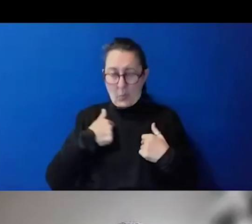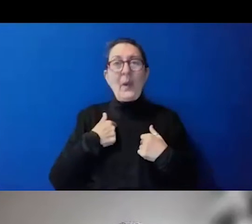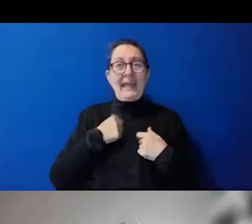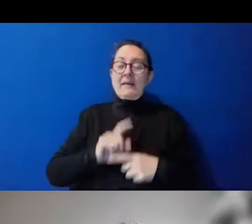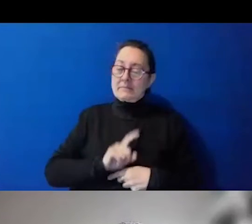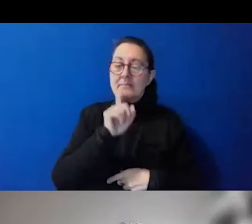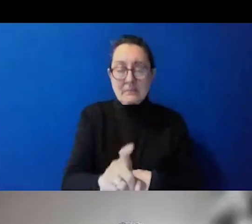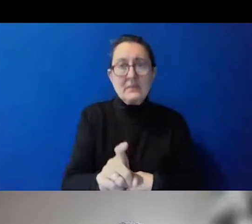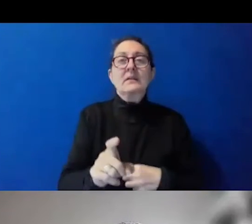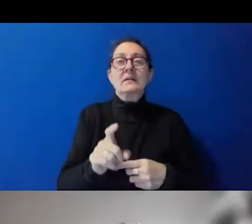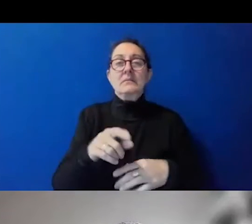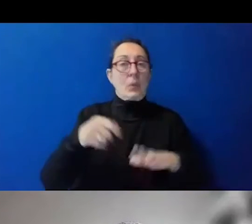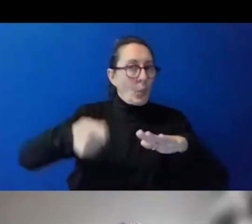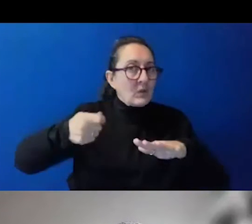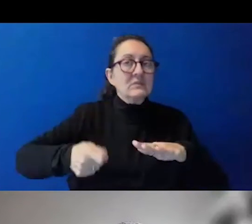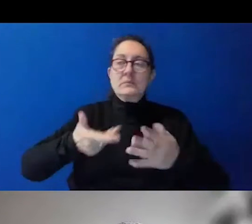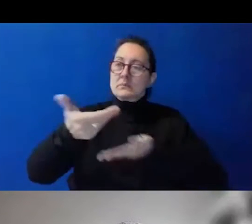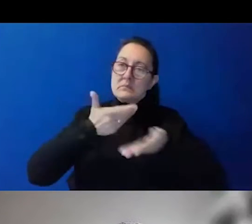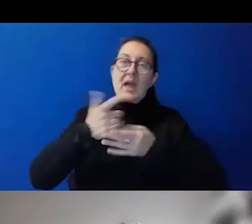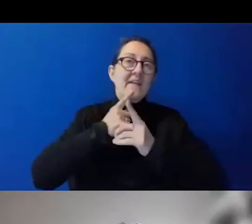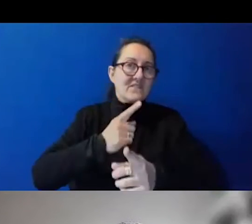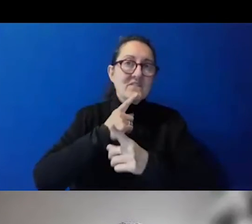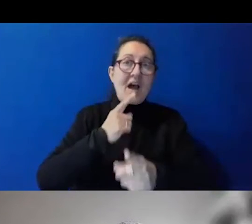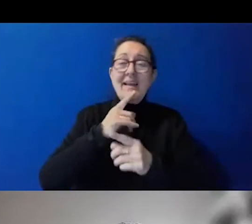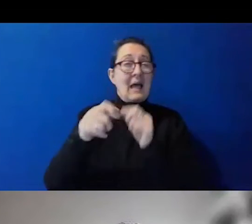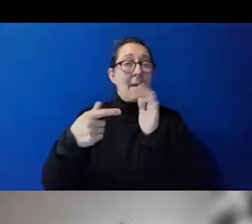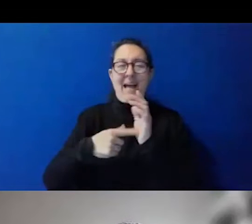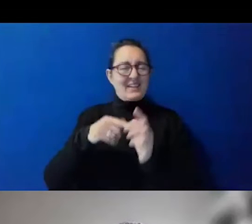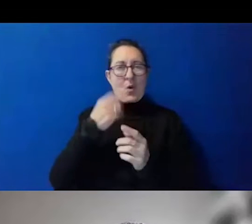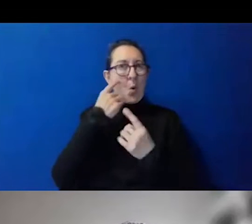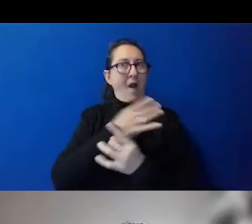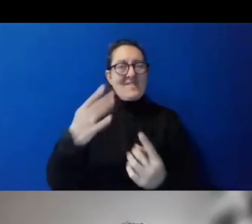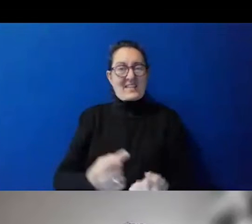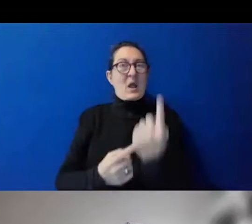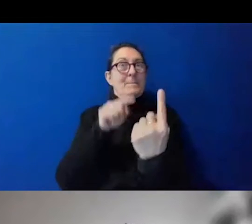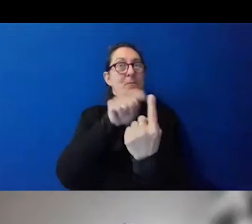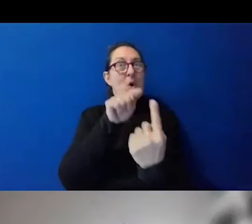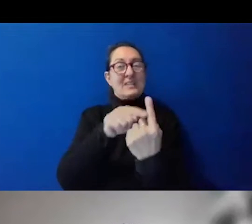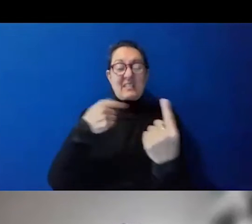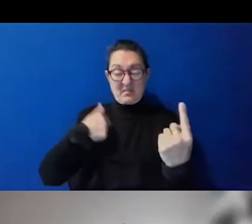up with um like Dean said there are a lot more things that impact on a person and and how they